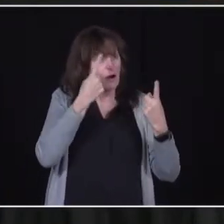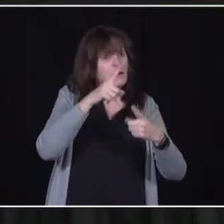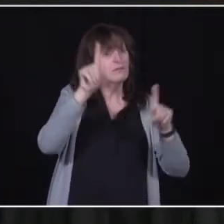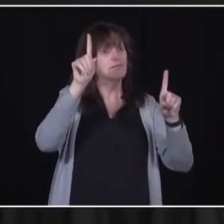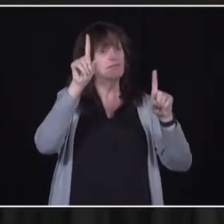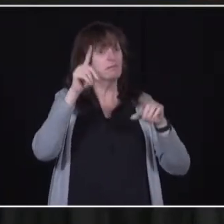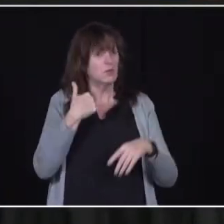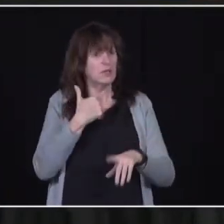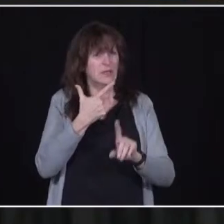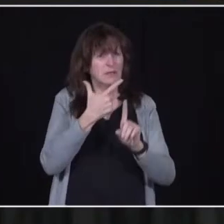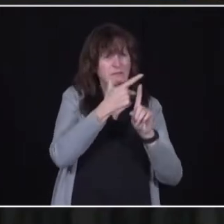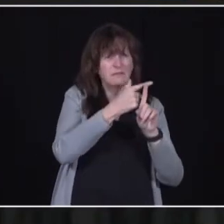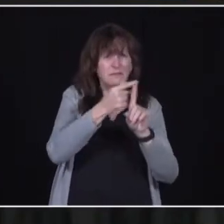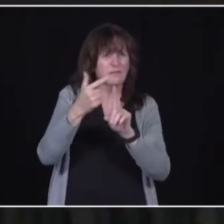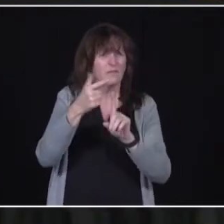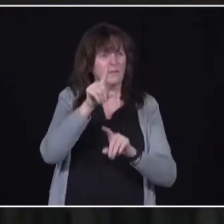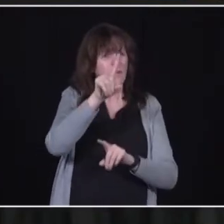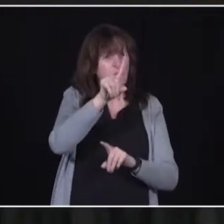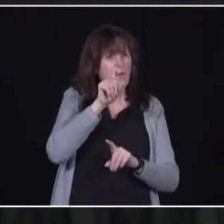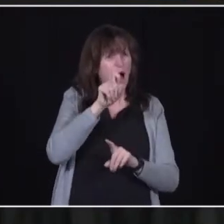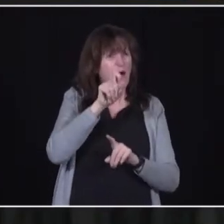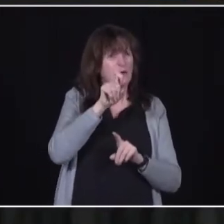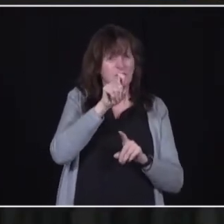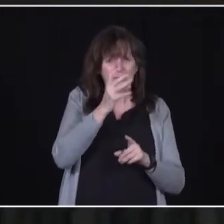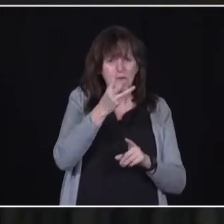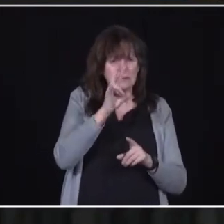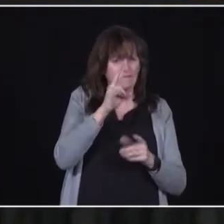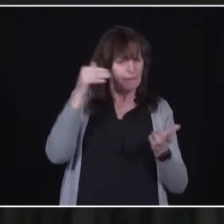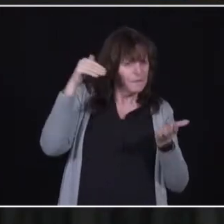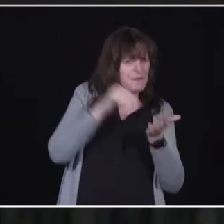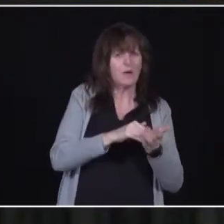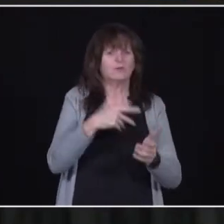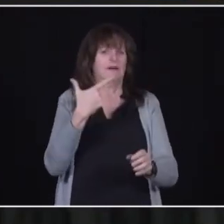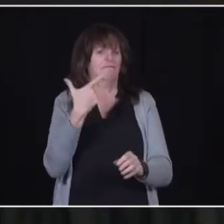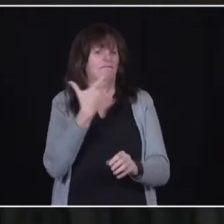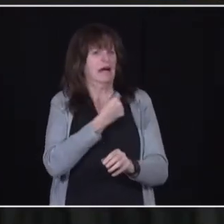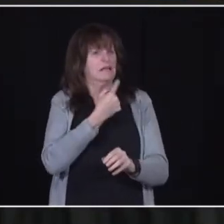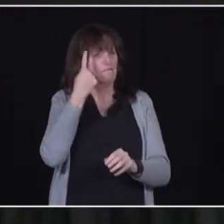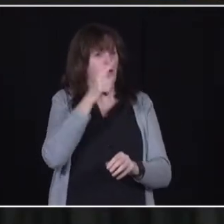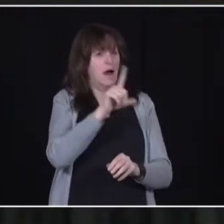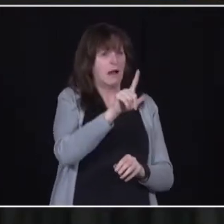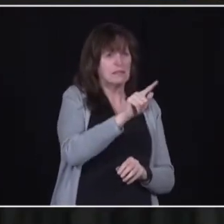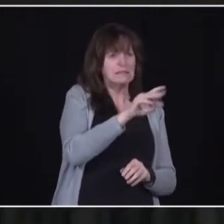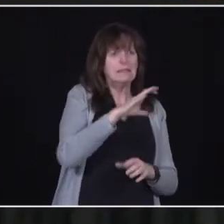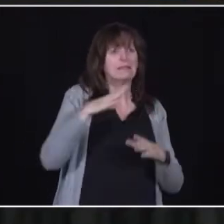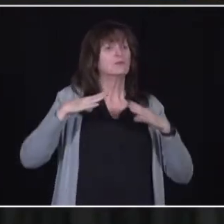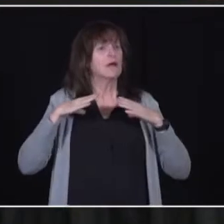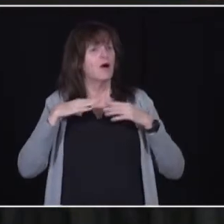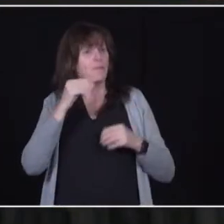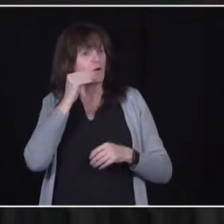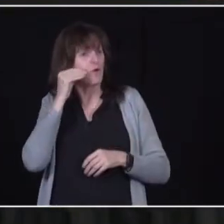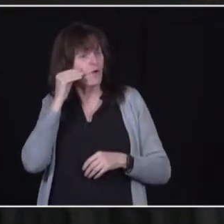We have administered over 167,000 vaccine doses to long-term care and retirement home residents and staff.